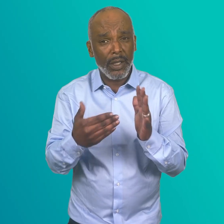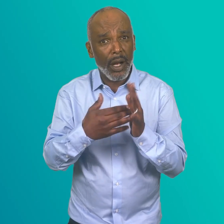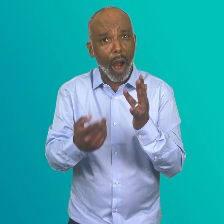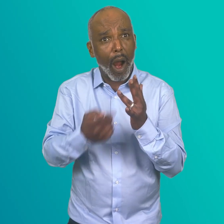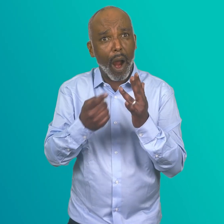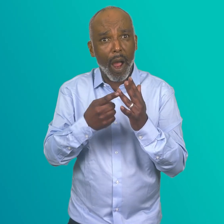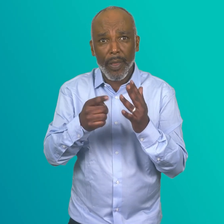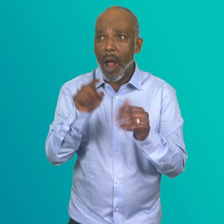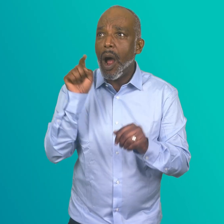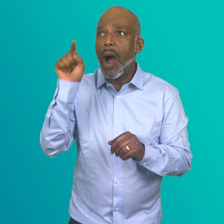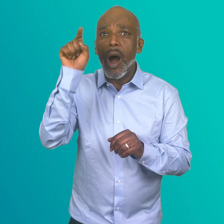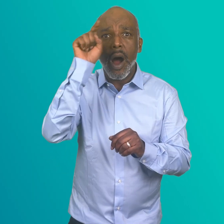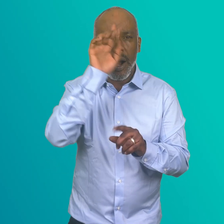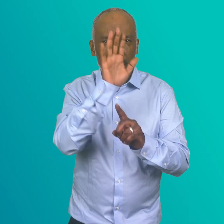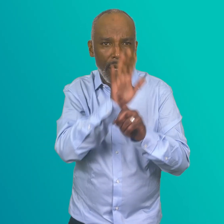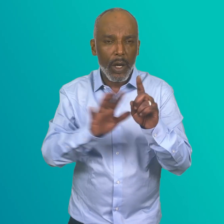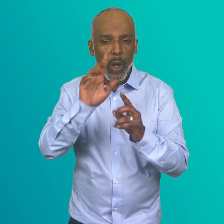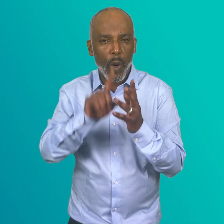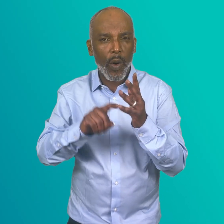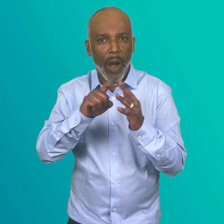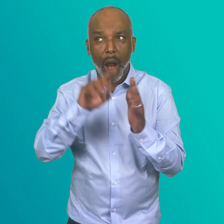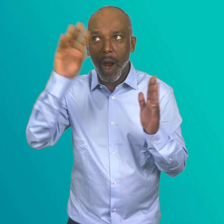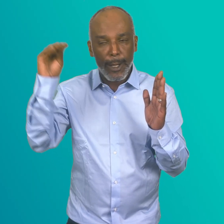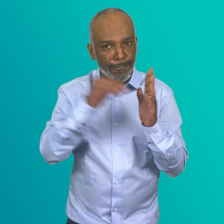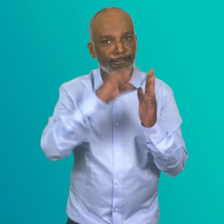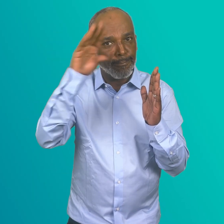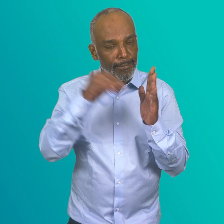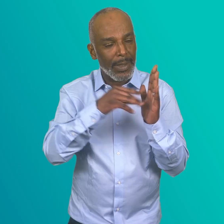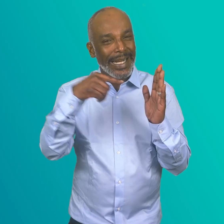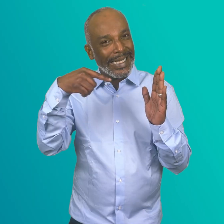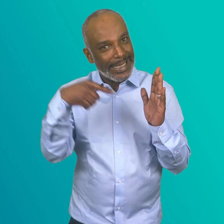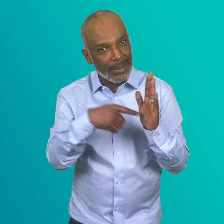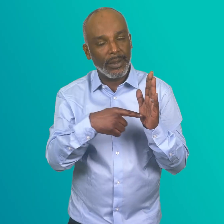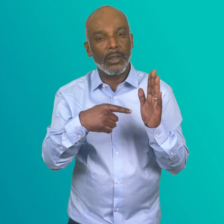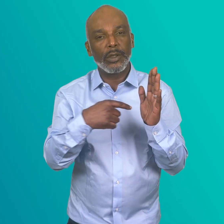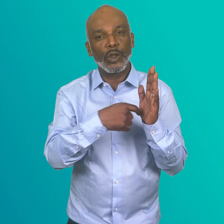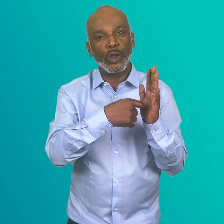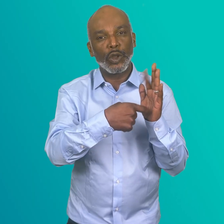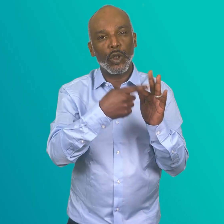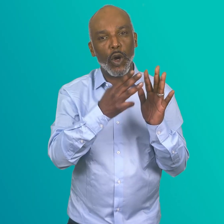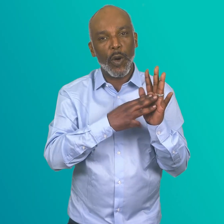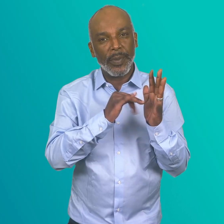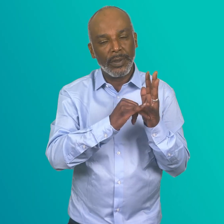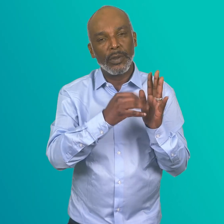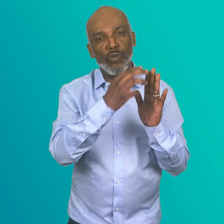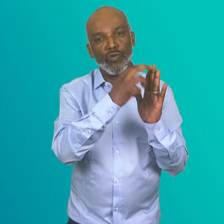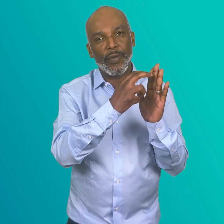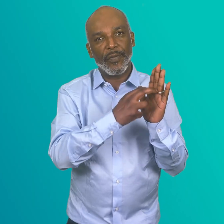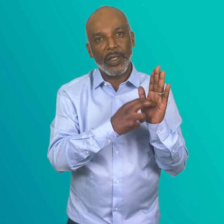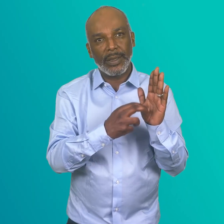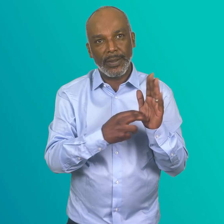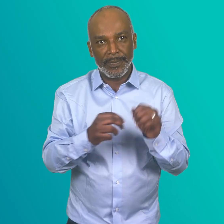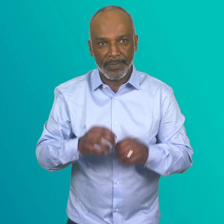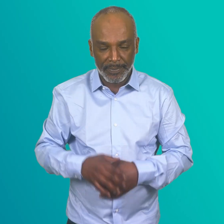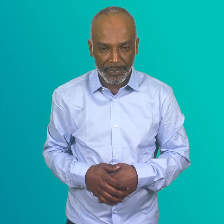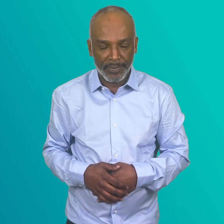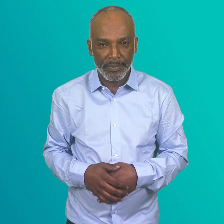and other elected officials across the UK, as set out in the Terms of Reference.